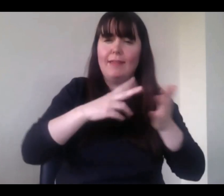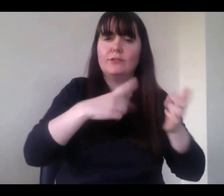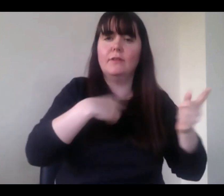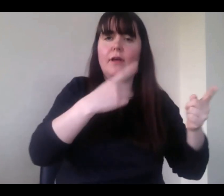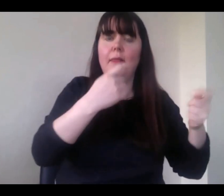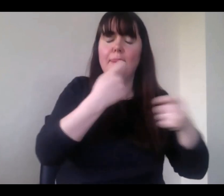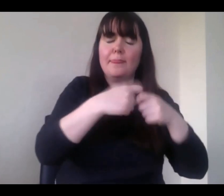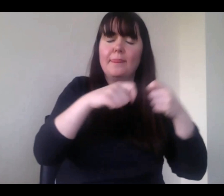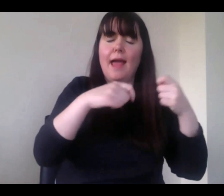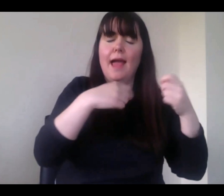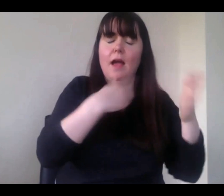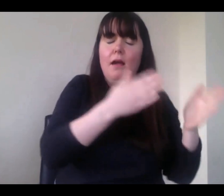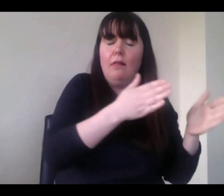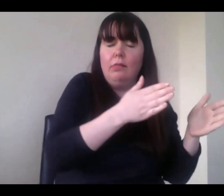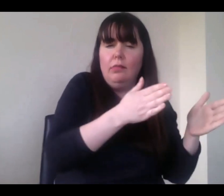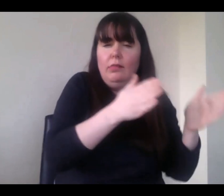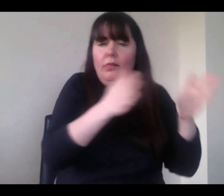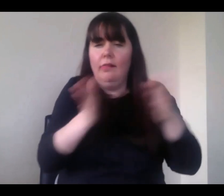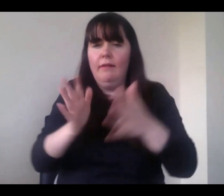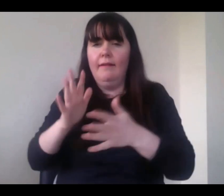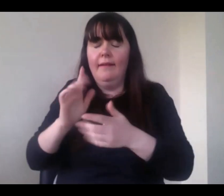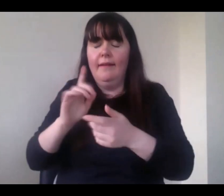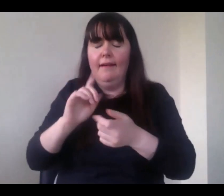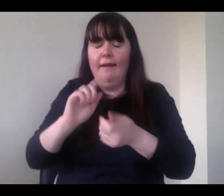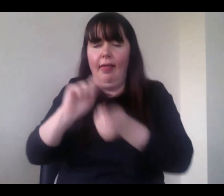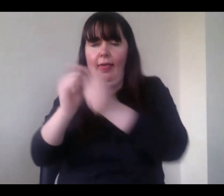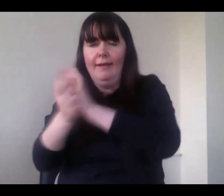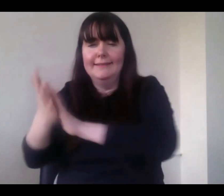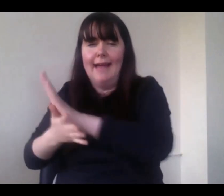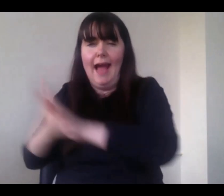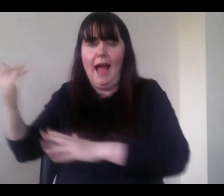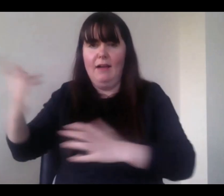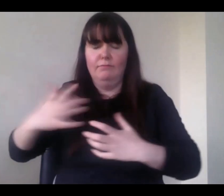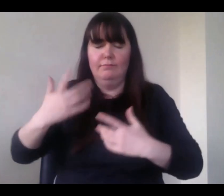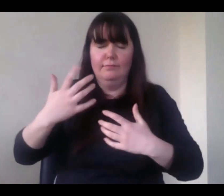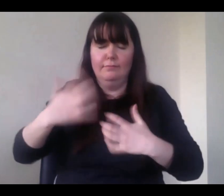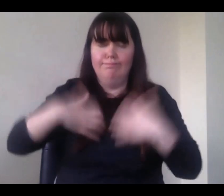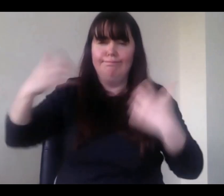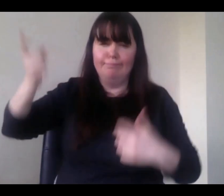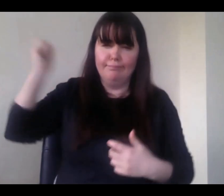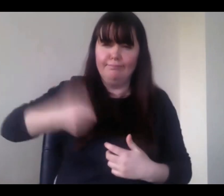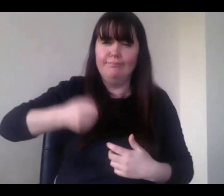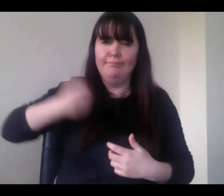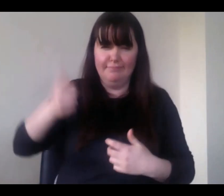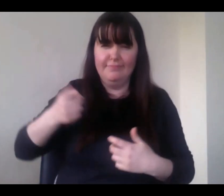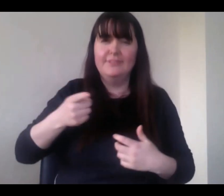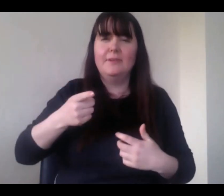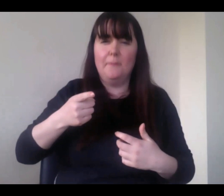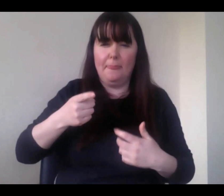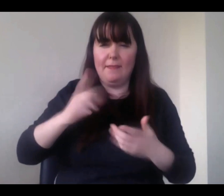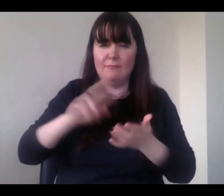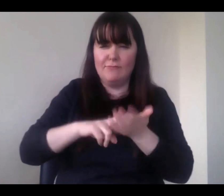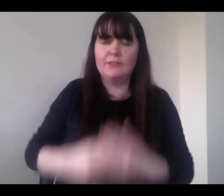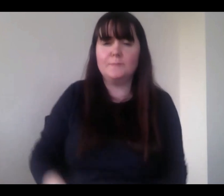a translation of the Hail Mary at one stage, which we inverted then in the middle of the